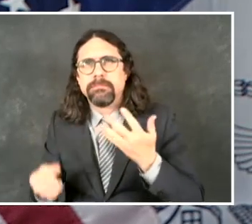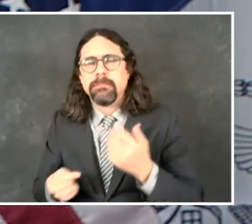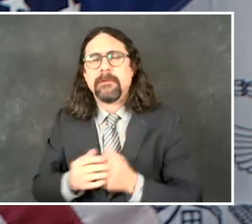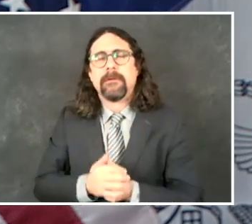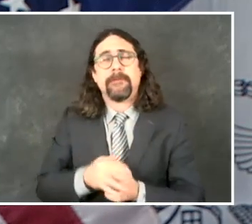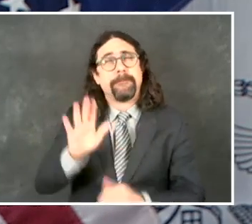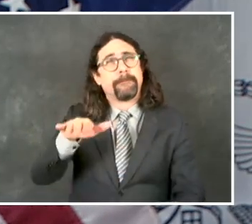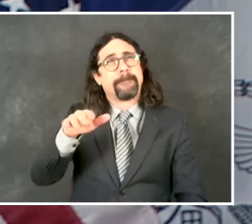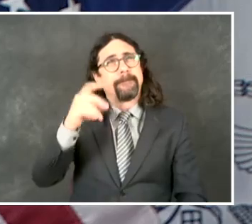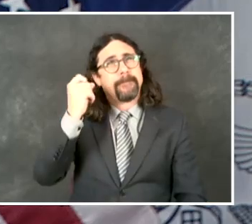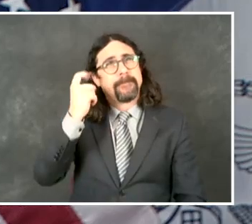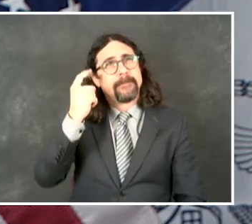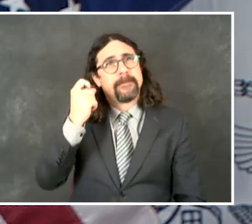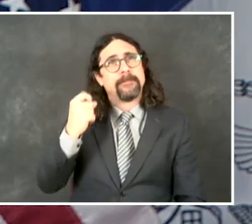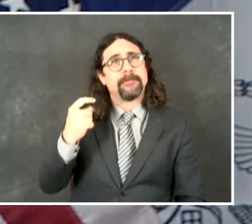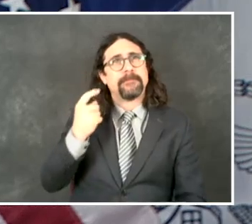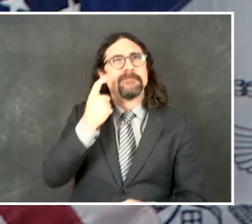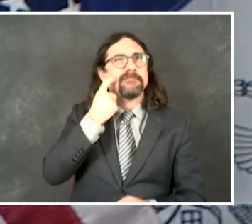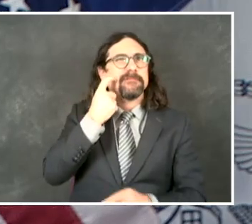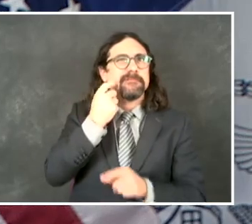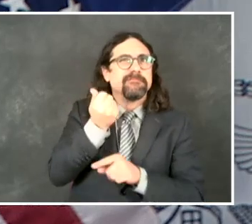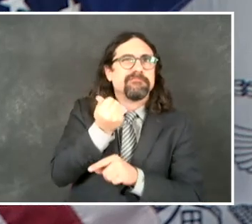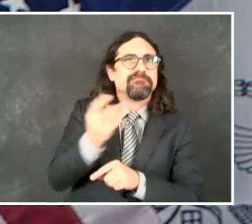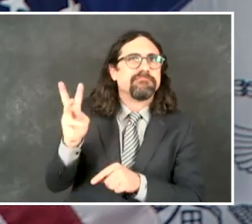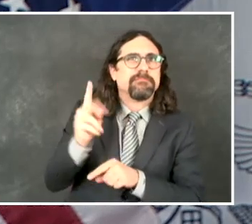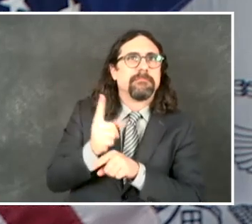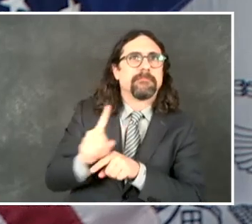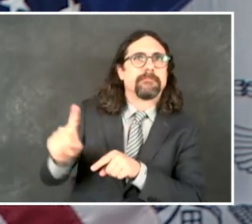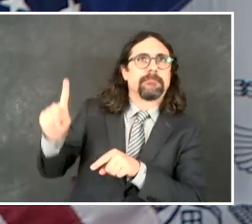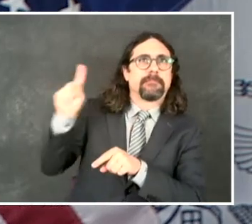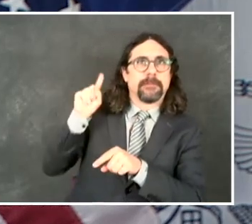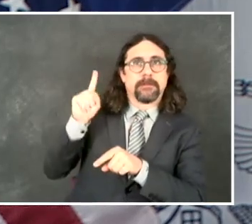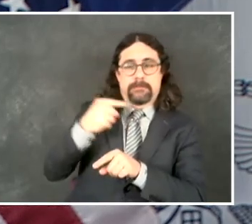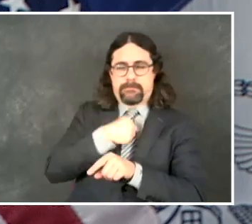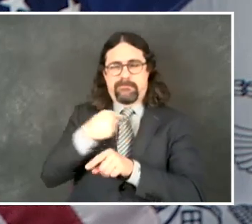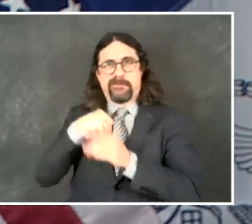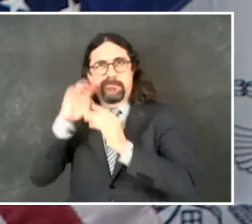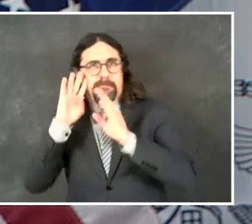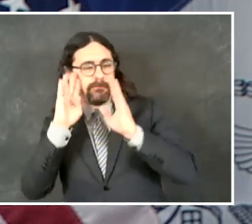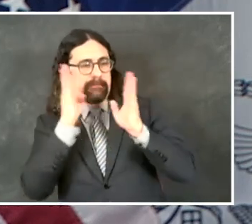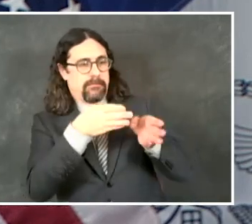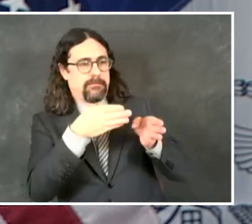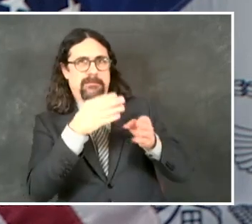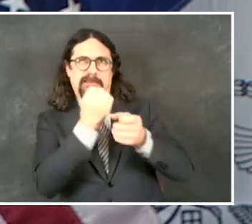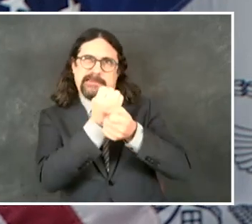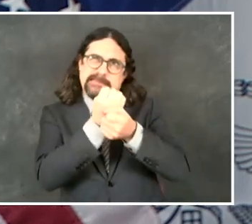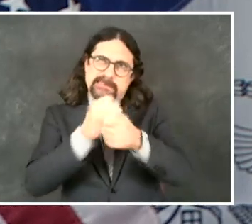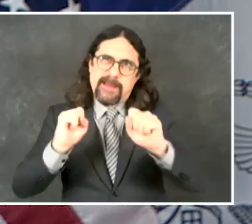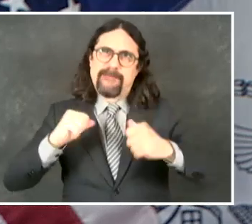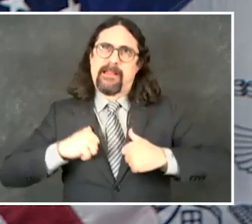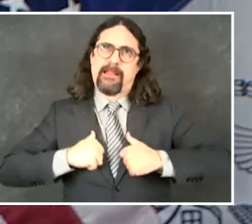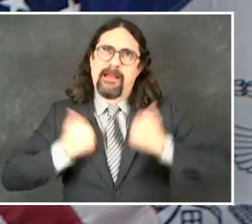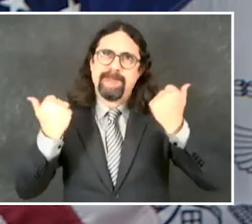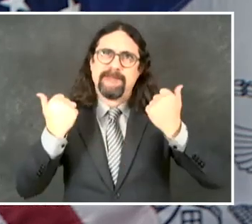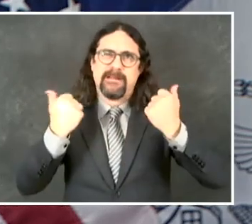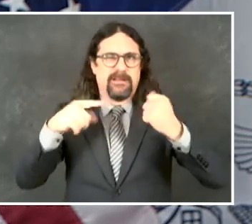WE WERE JUST TRYING TO SAVE OUR HOSPITAL, SAVE LIVES. WE COULDN'T PUT TOGETHER THE